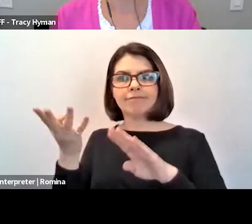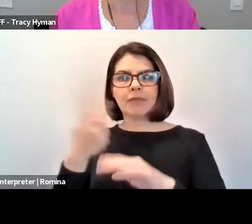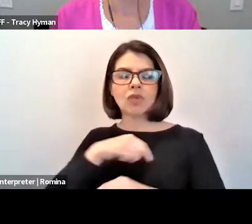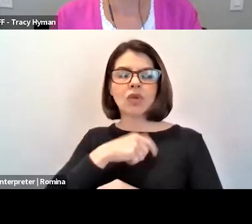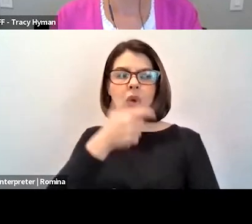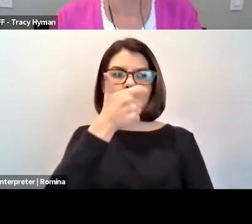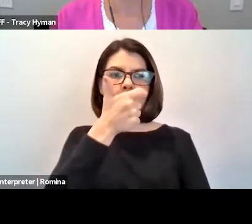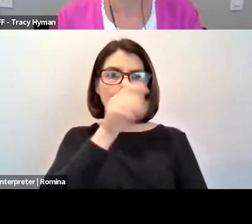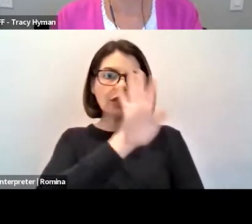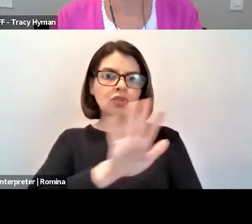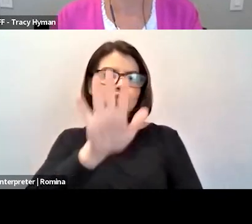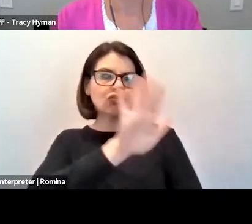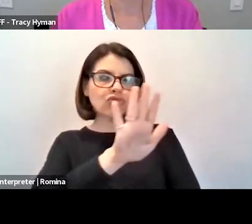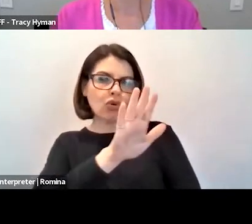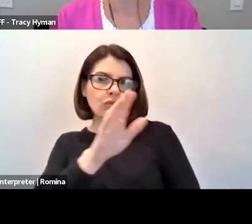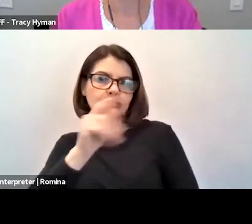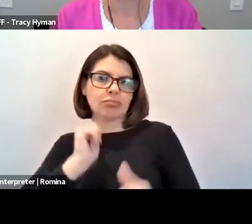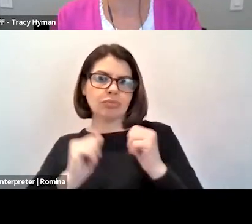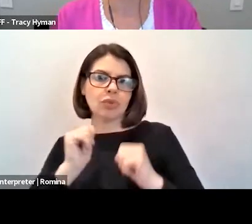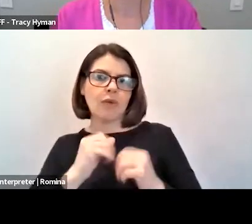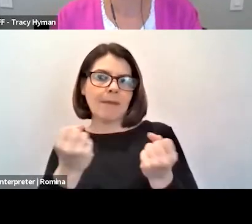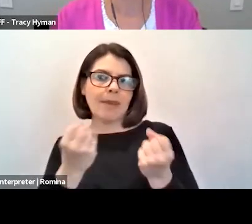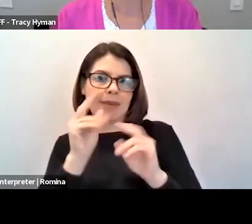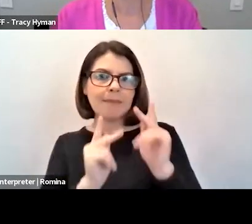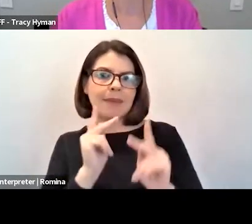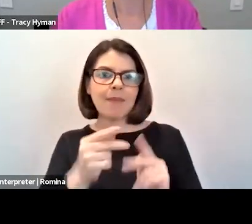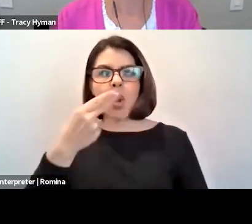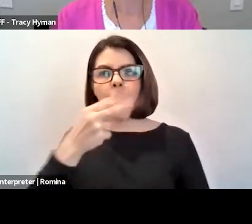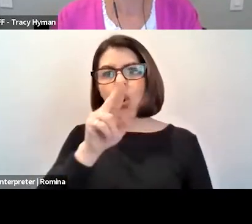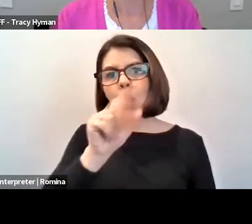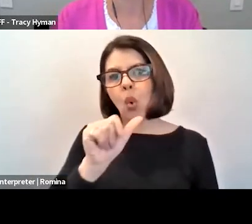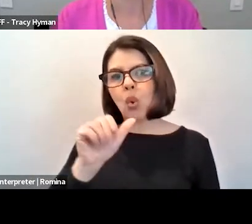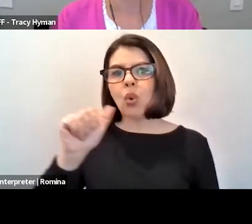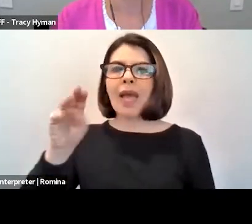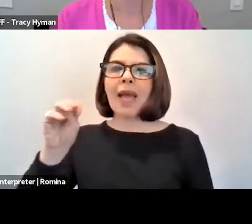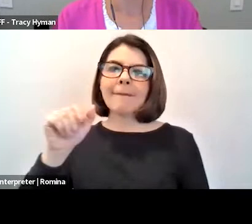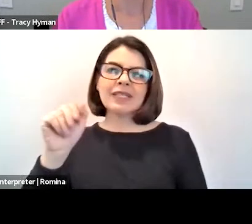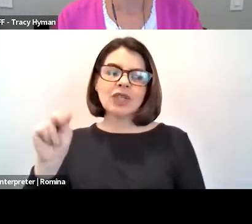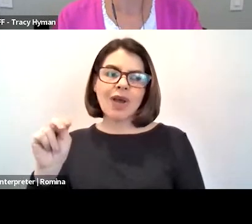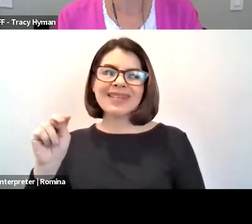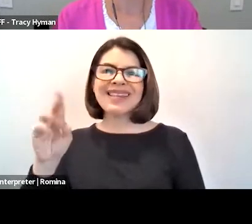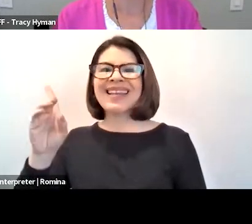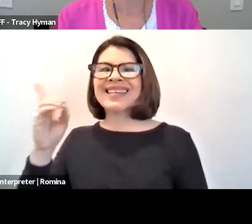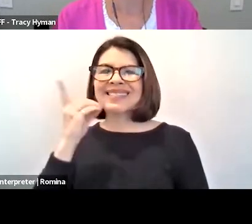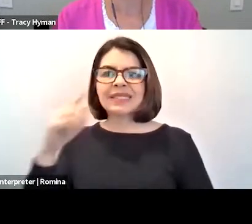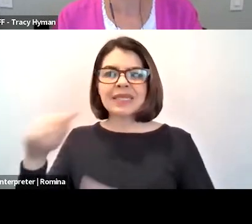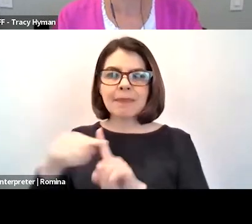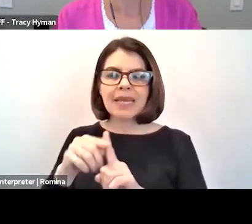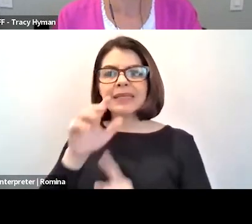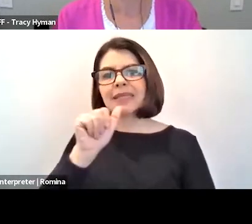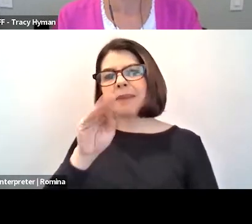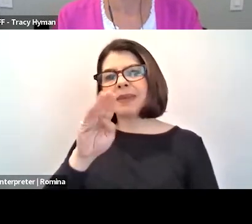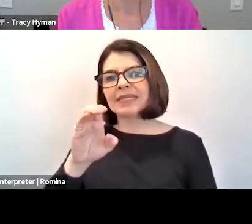your content, for a lot of people now is Hulu, Amazon, Disney plus, abc.com.